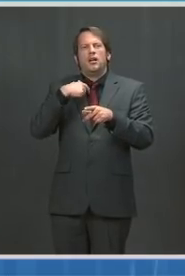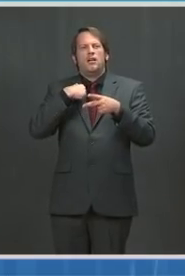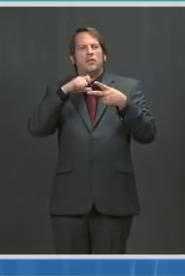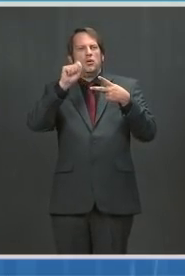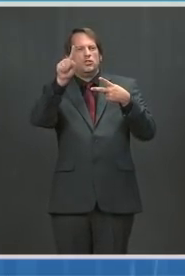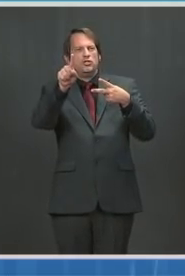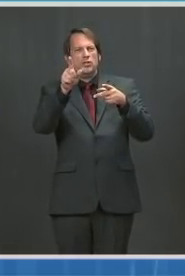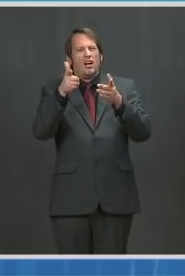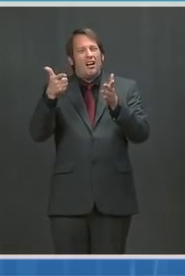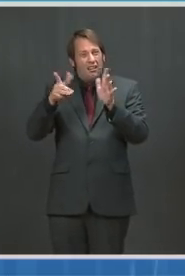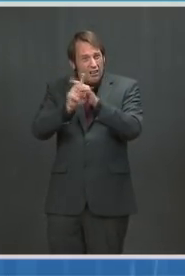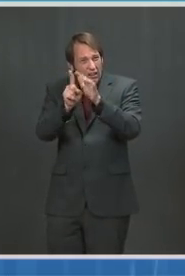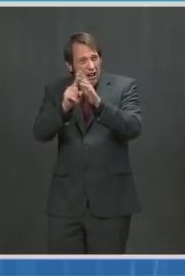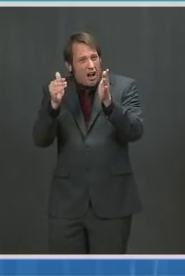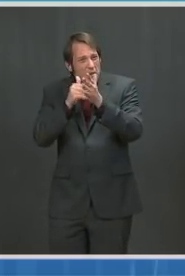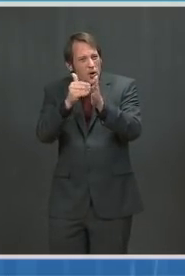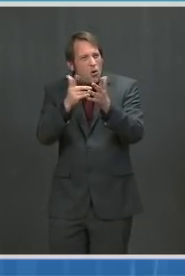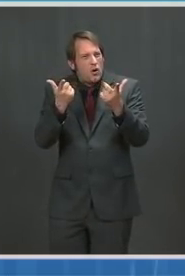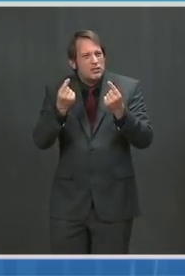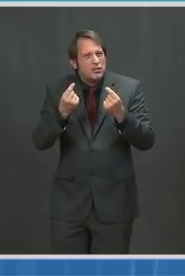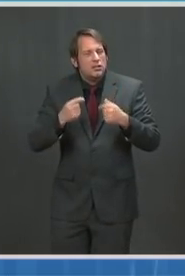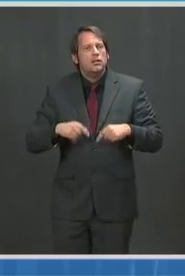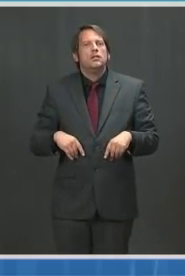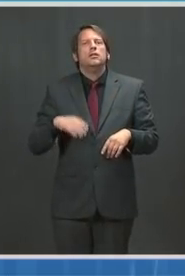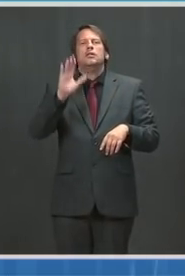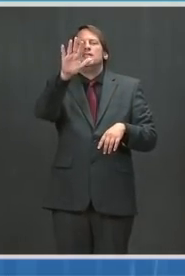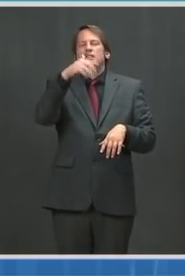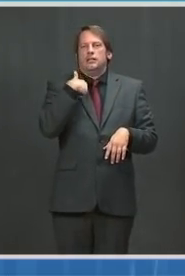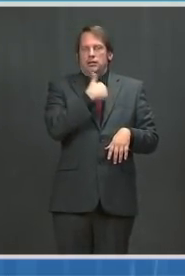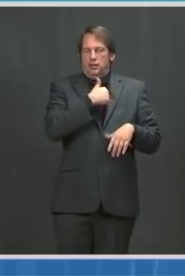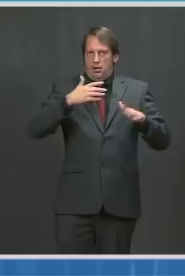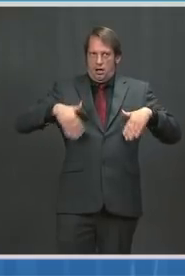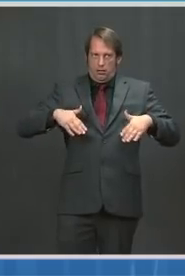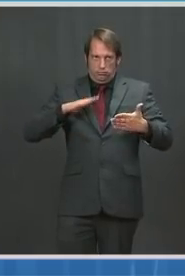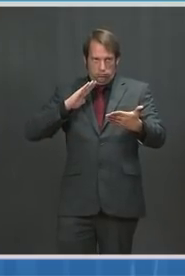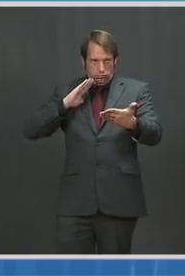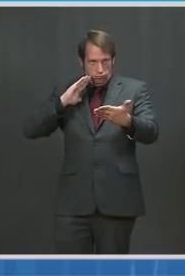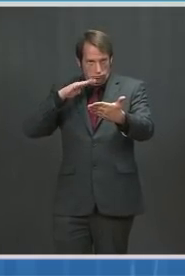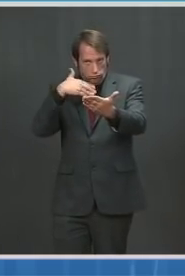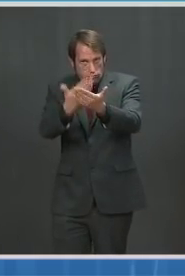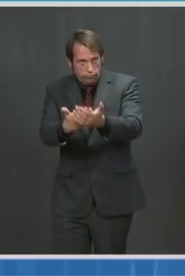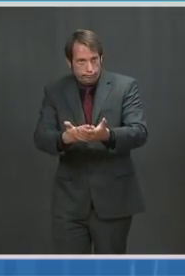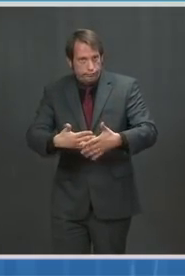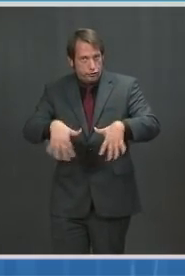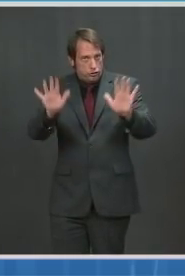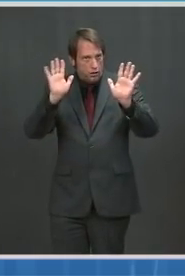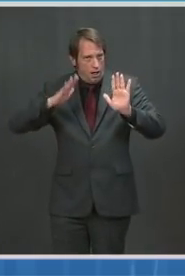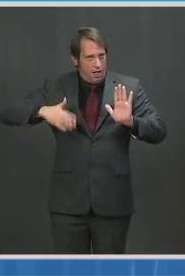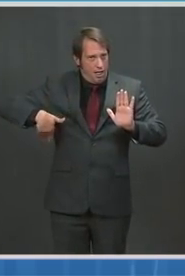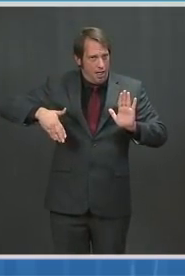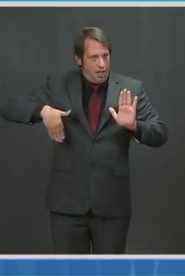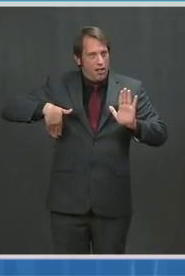we're not at the finish line yet, but can you kind of clarify or qualify what does the finish line look like?